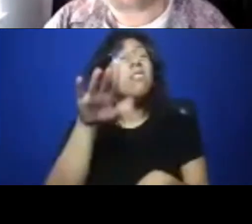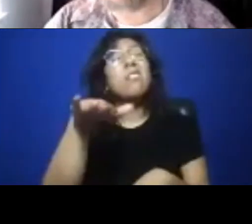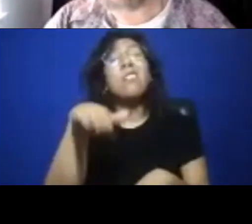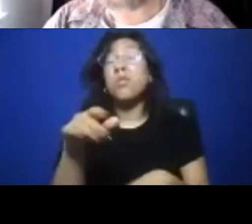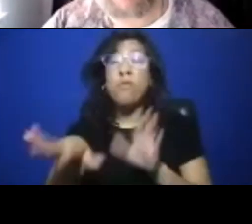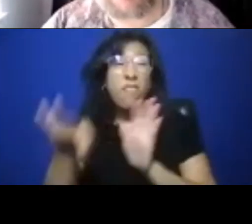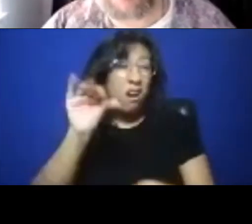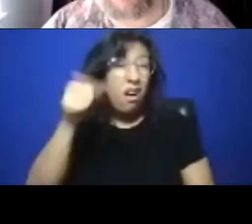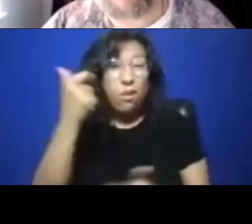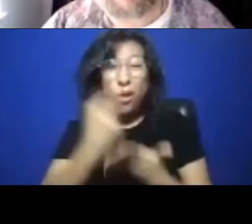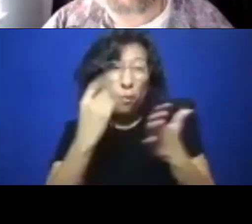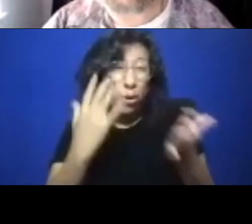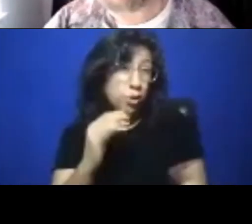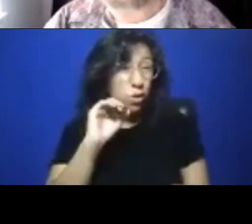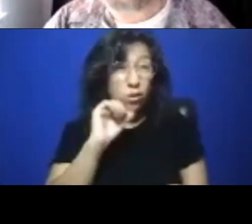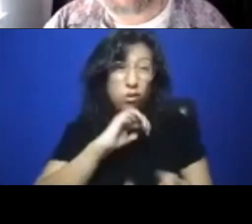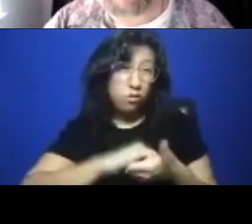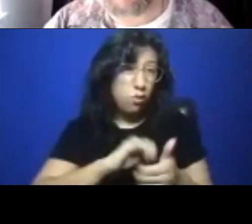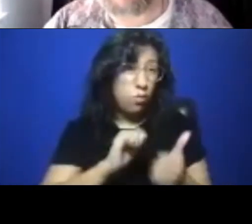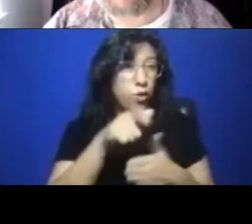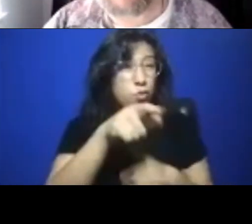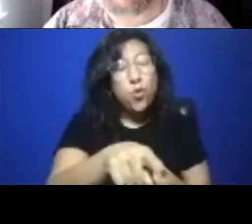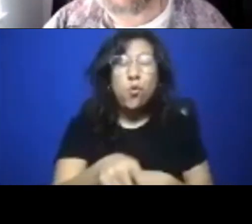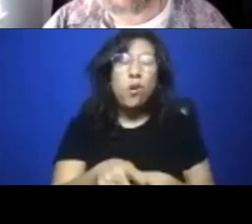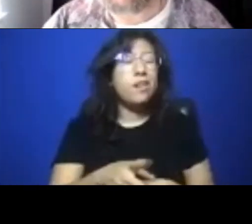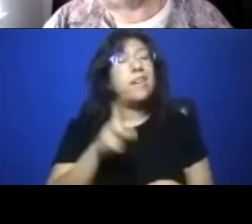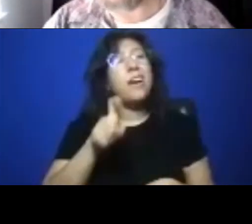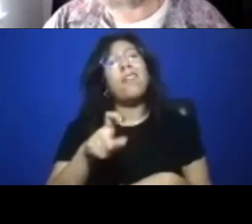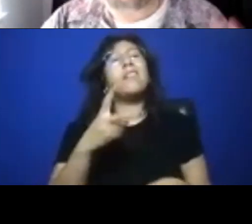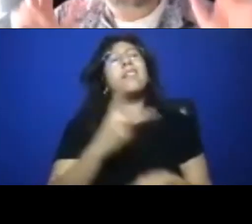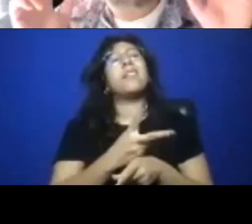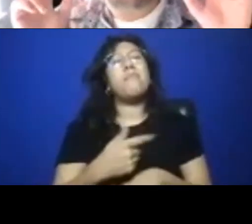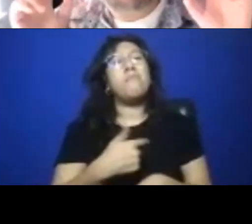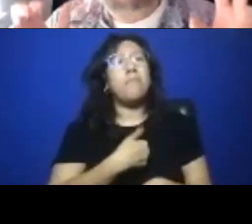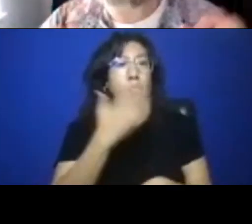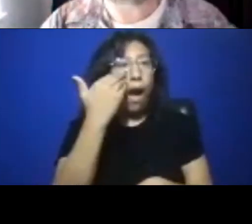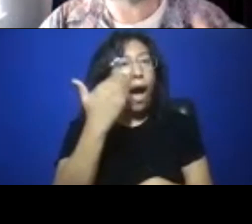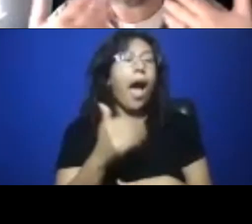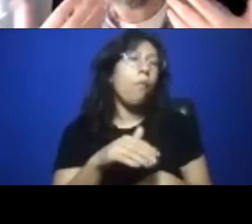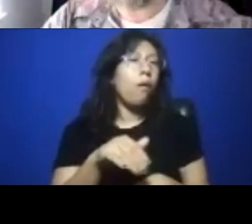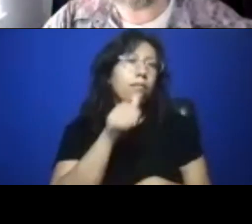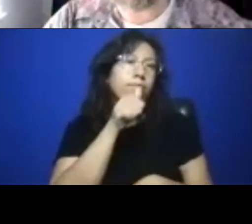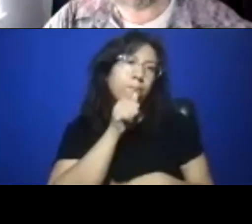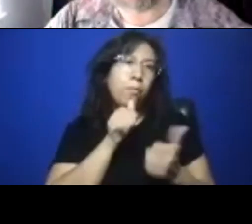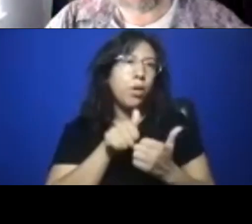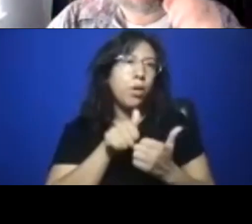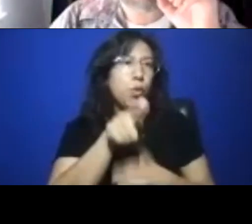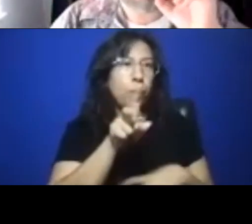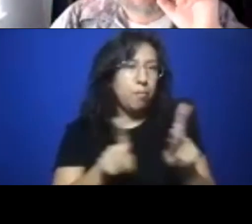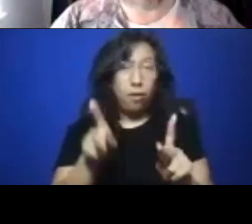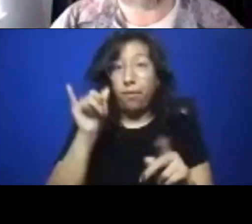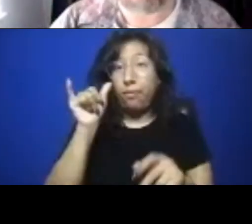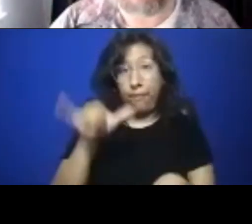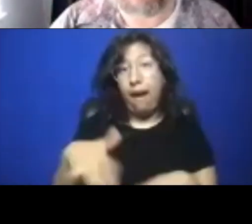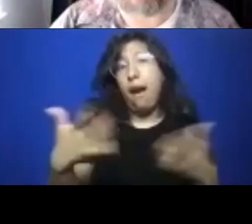So like, you gotta stick with me because I'm the only one who will deal with you kind of people. So those kinds of things may actually come out